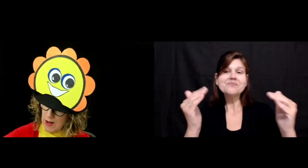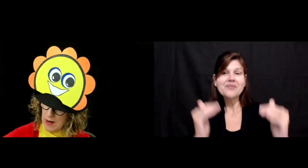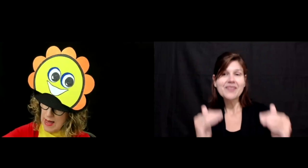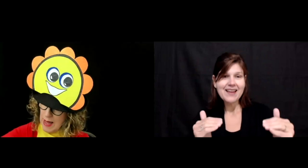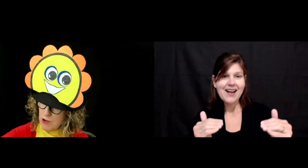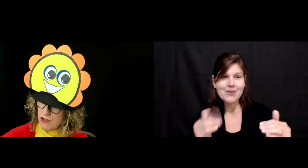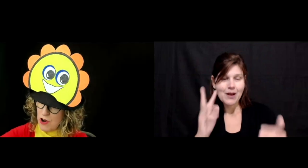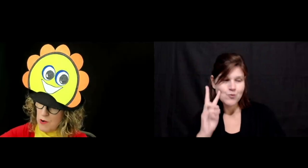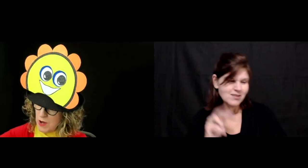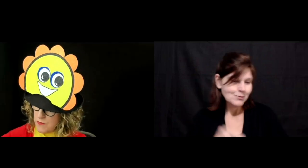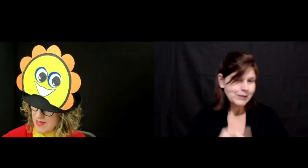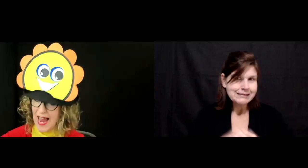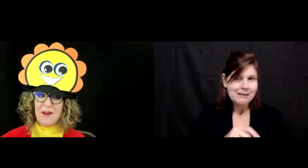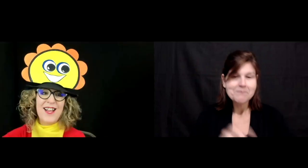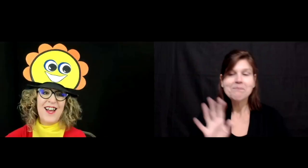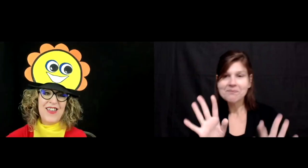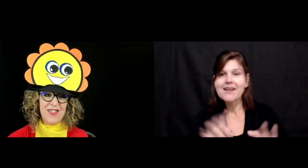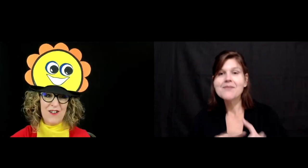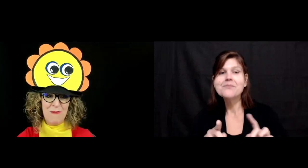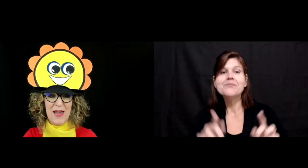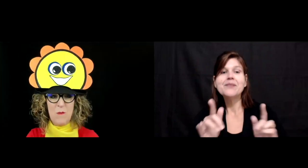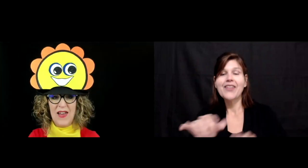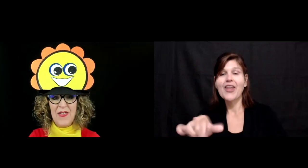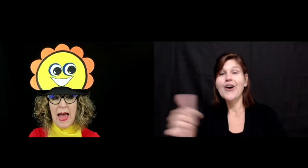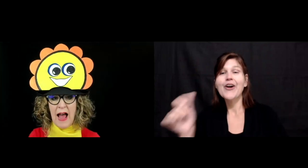So I'm going to show you the same little girl that you saw to begin with.